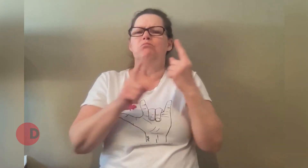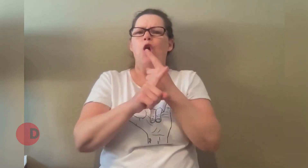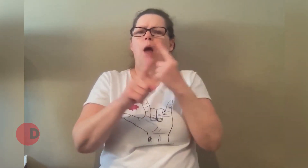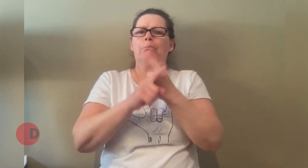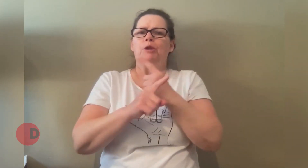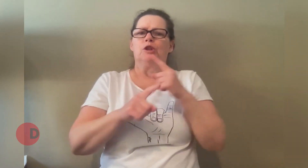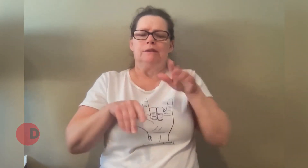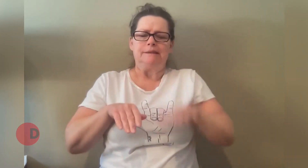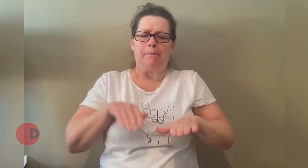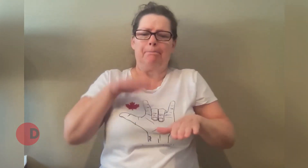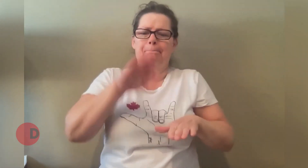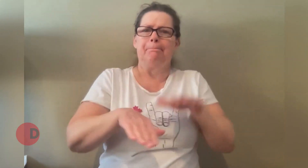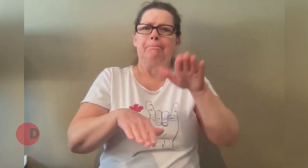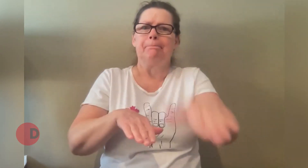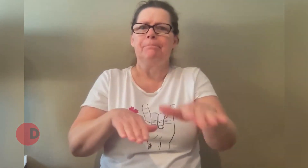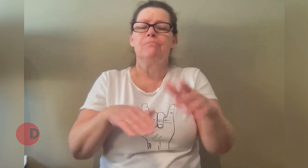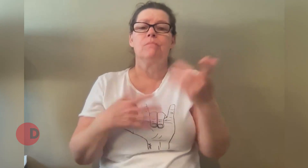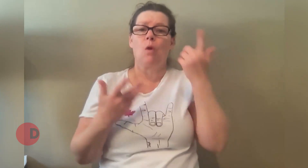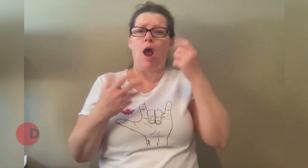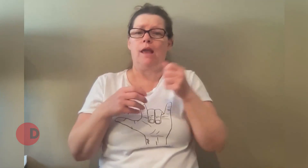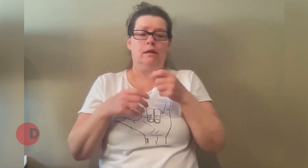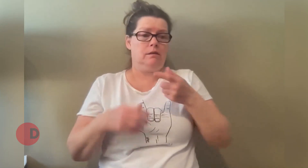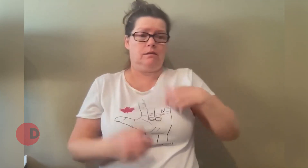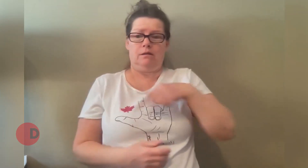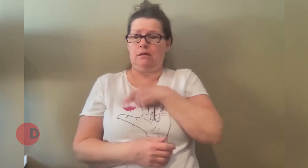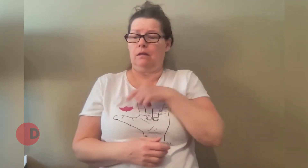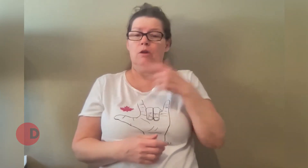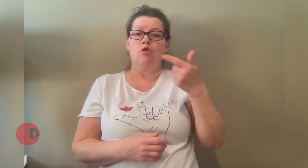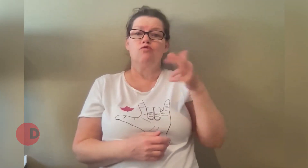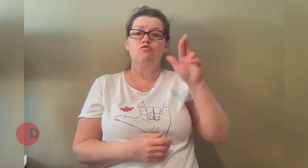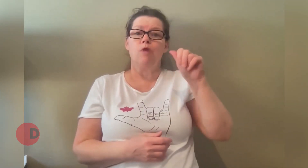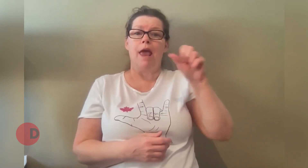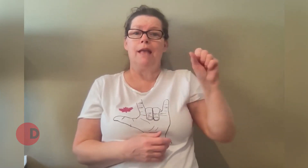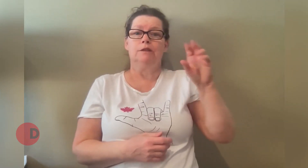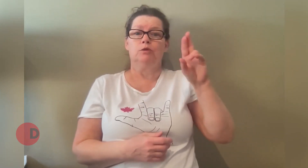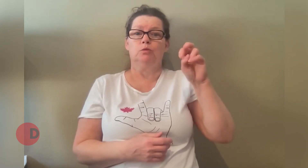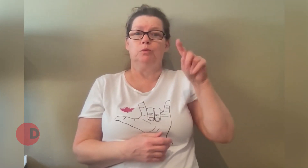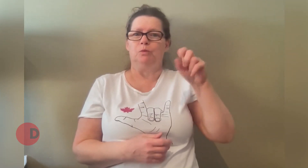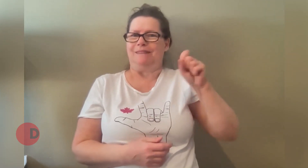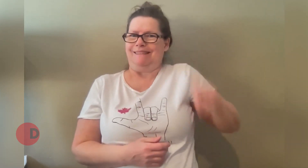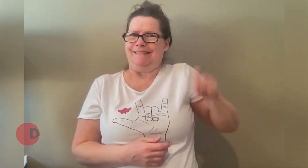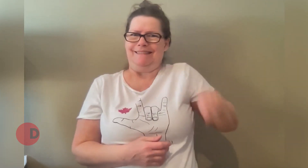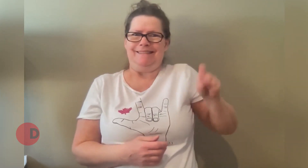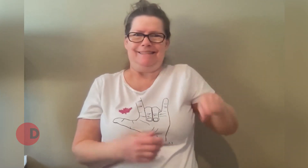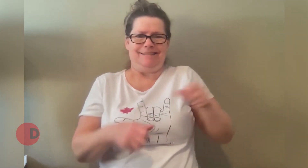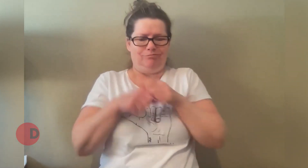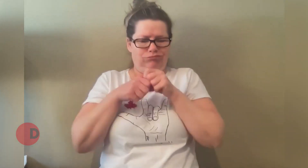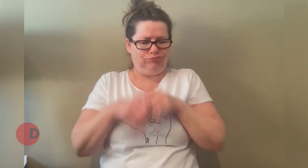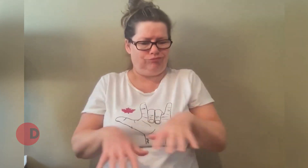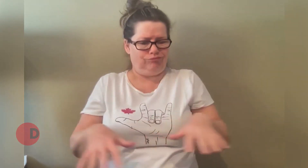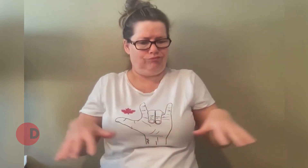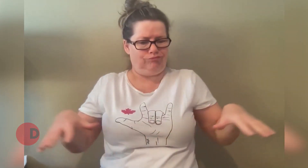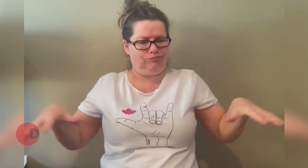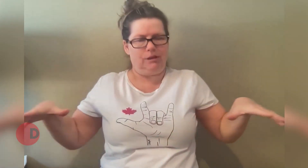[Barbara]: The proper steps for us, the Deaf grassroots needs are varied,